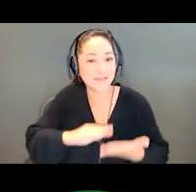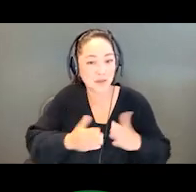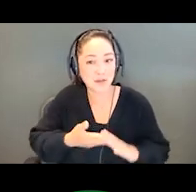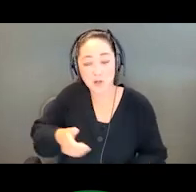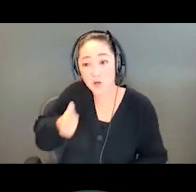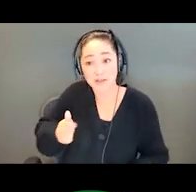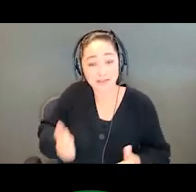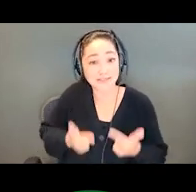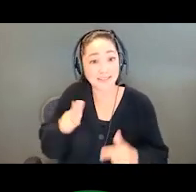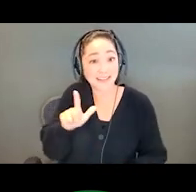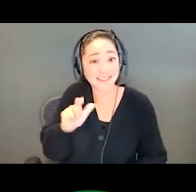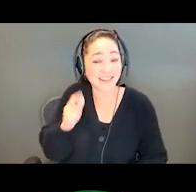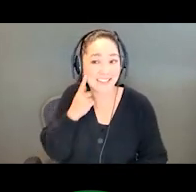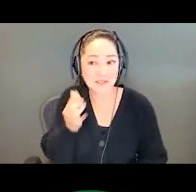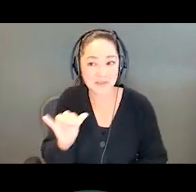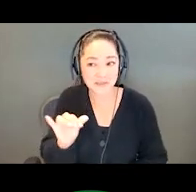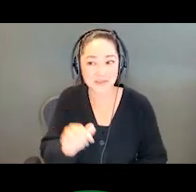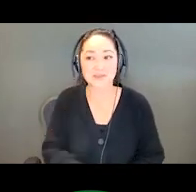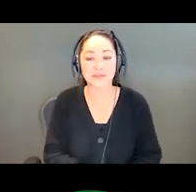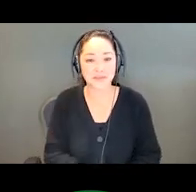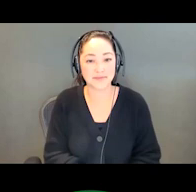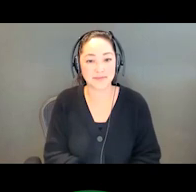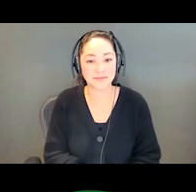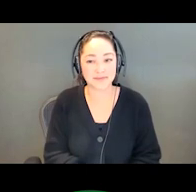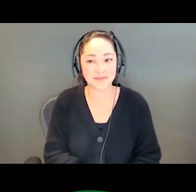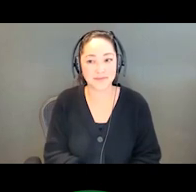Los Angeles, California.